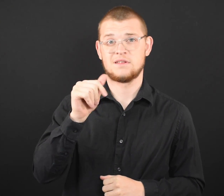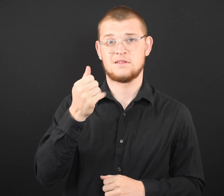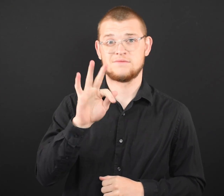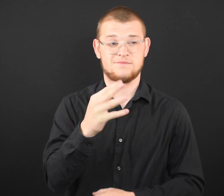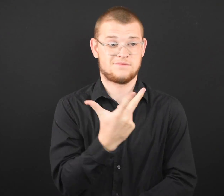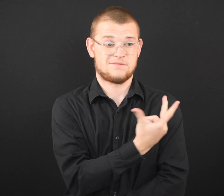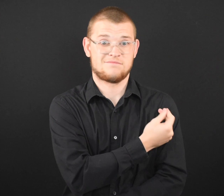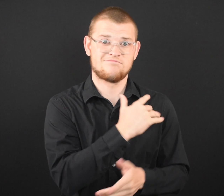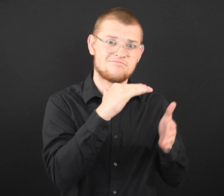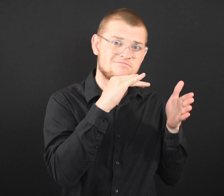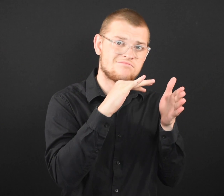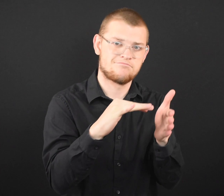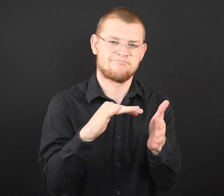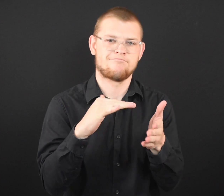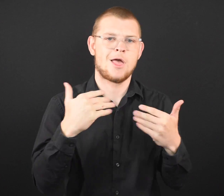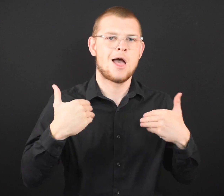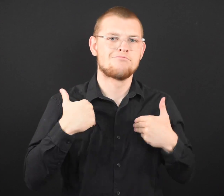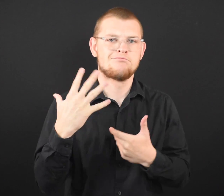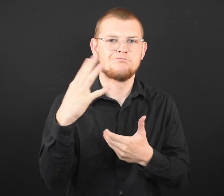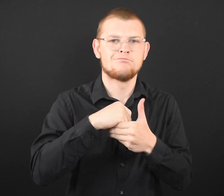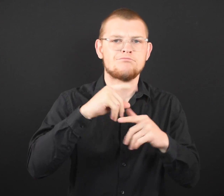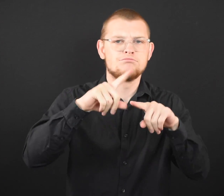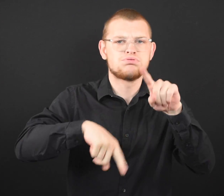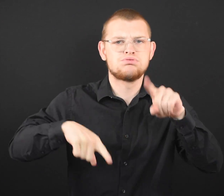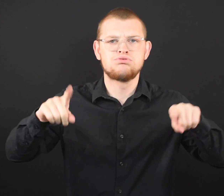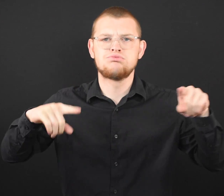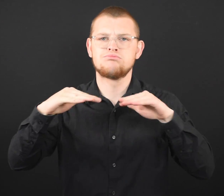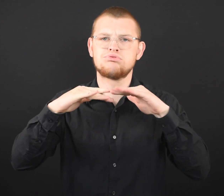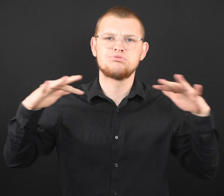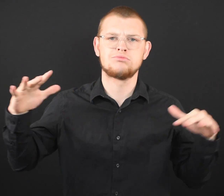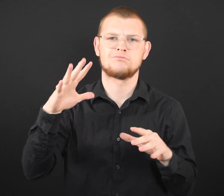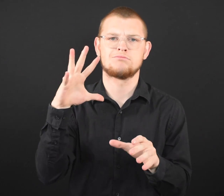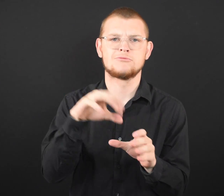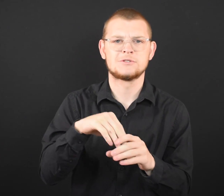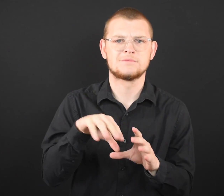COVID-19 vaccine studies included diverse participants.